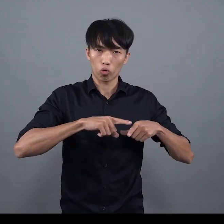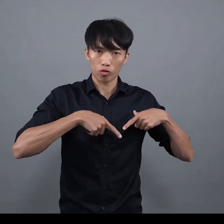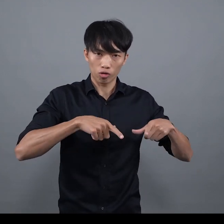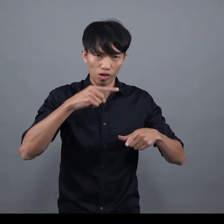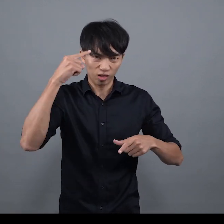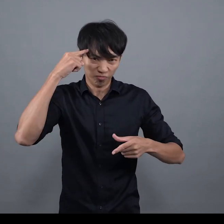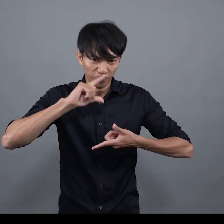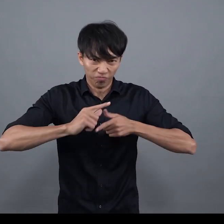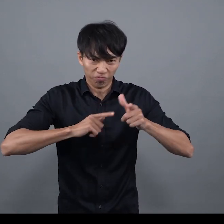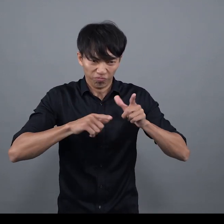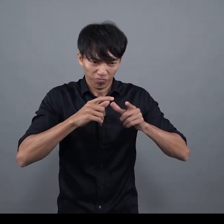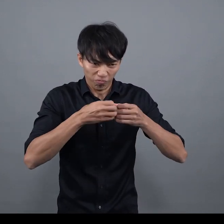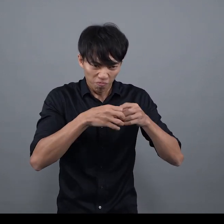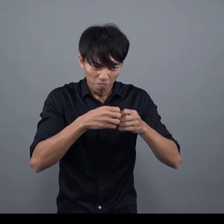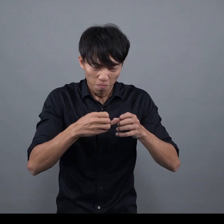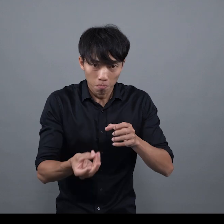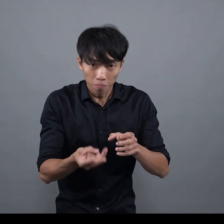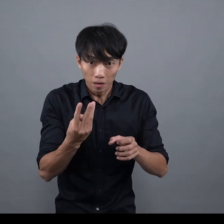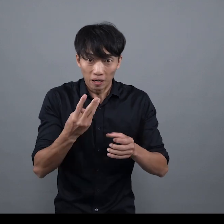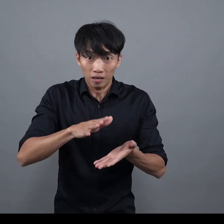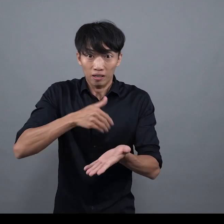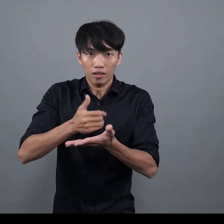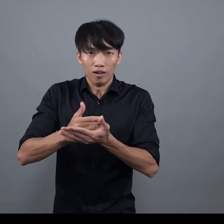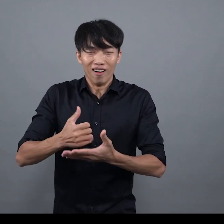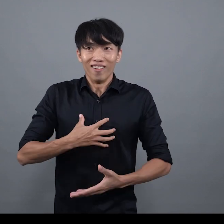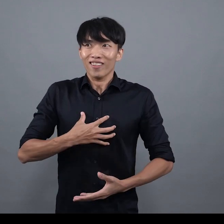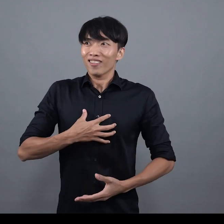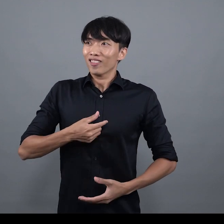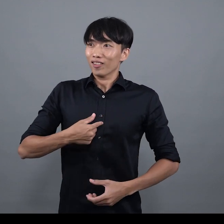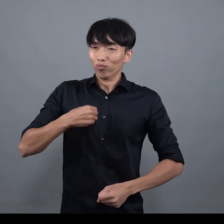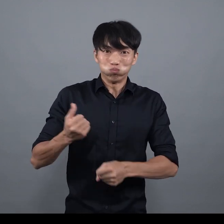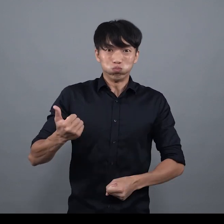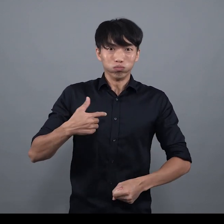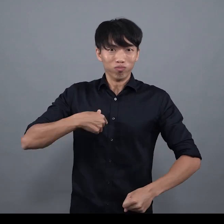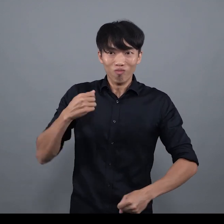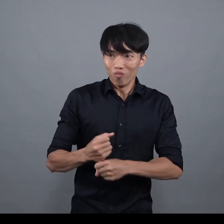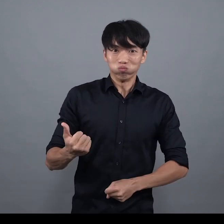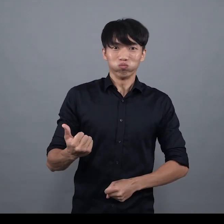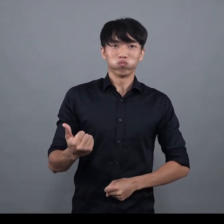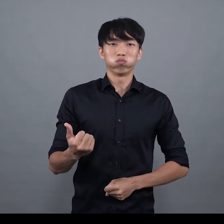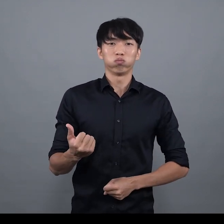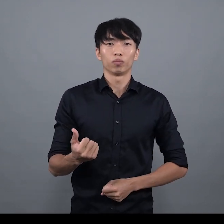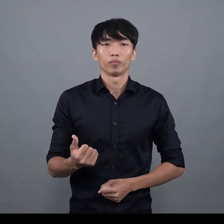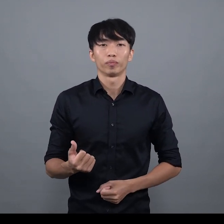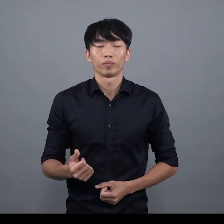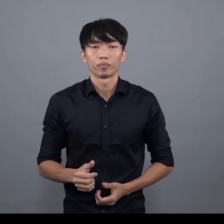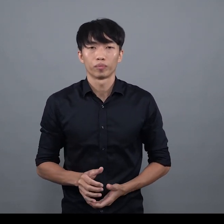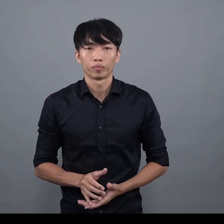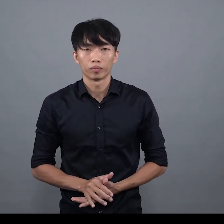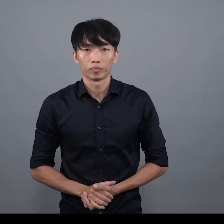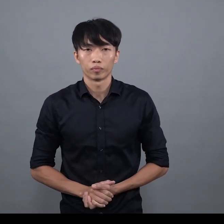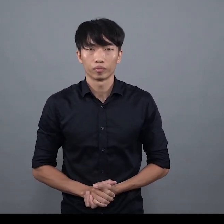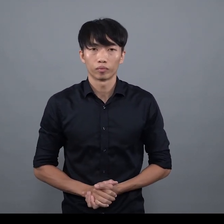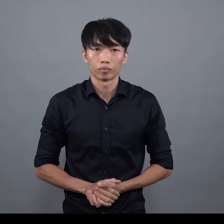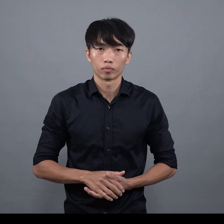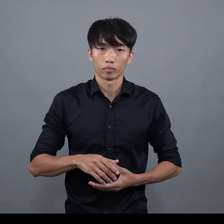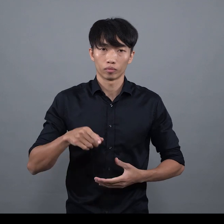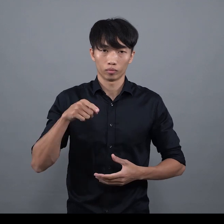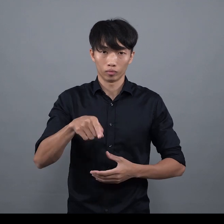All the craftsmen here experience that pleasure when we can respond to those challenges like, ‘I did it! This time at least.’